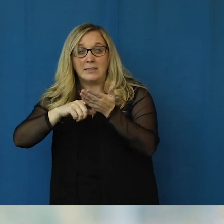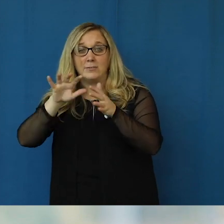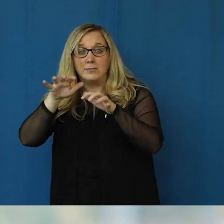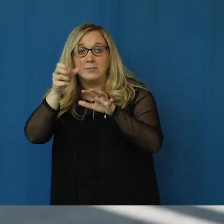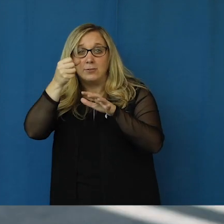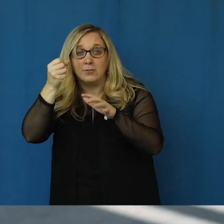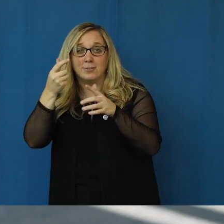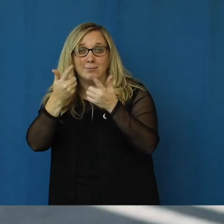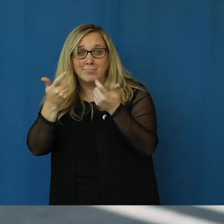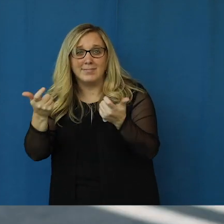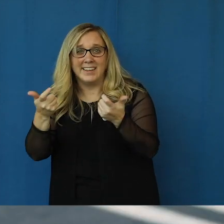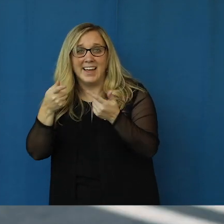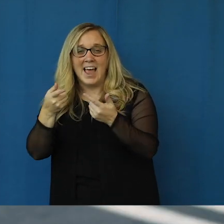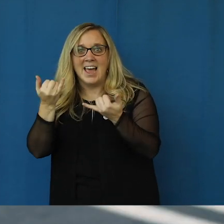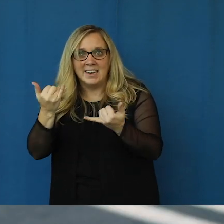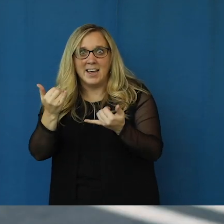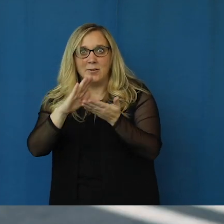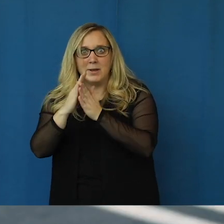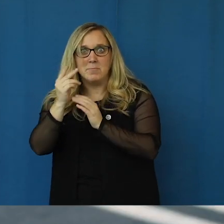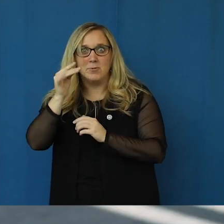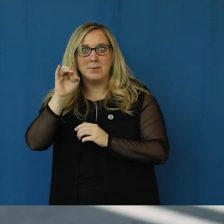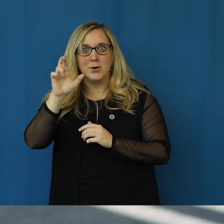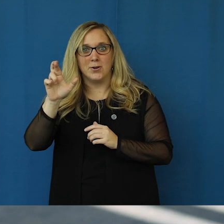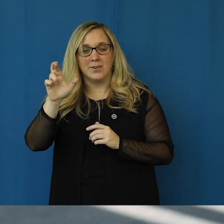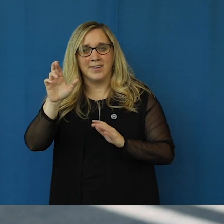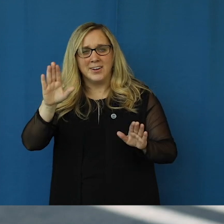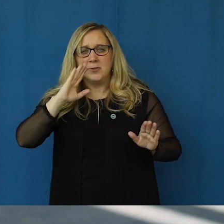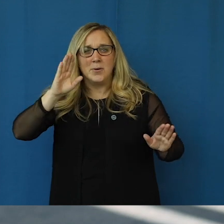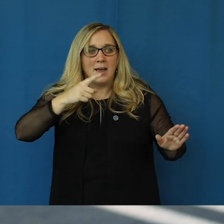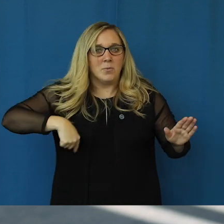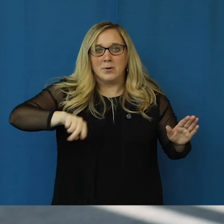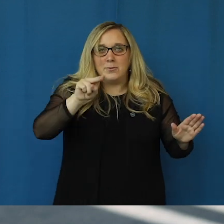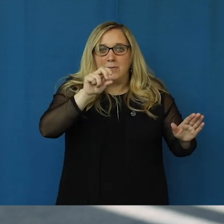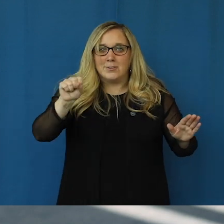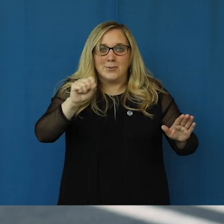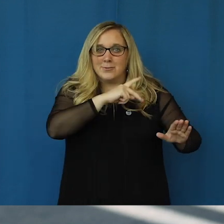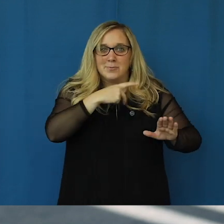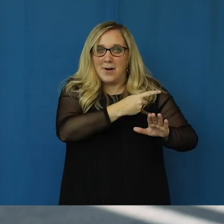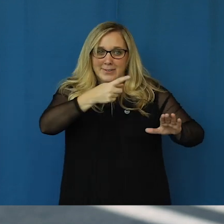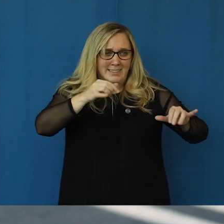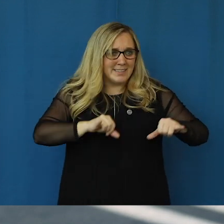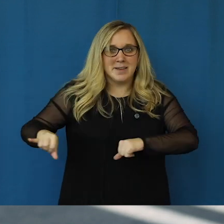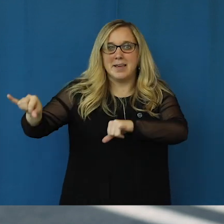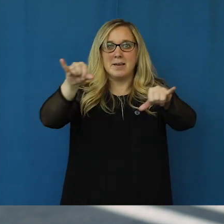Graduating class of 2020, we are all small town Nova Scotians and we are all the future of this province.